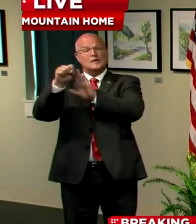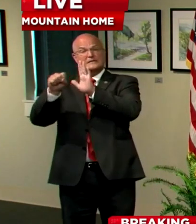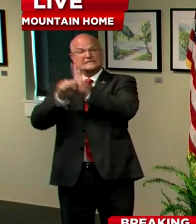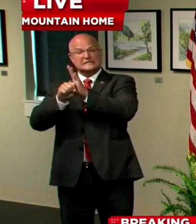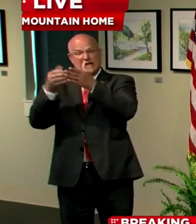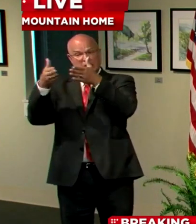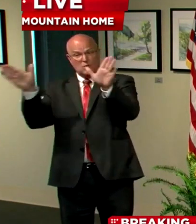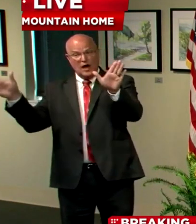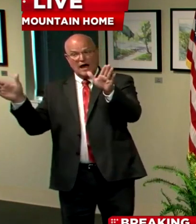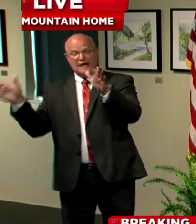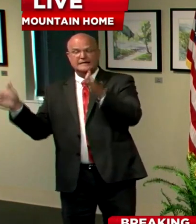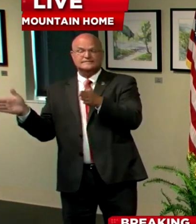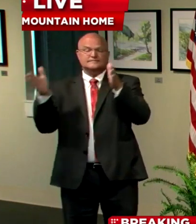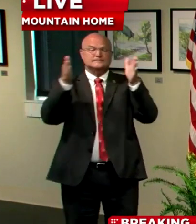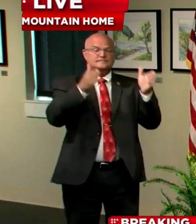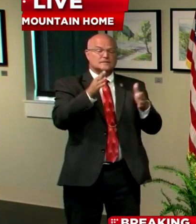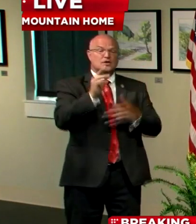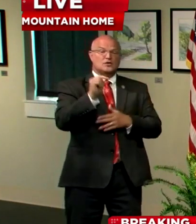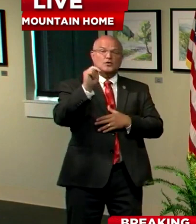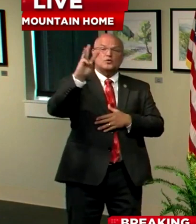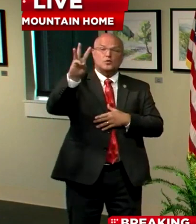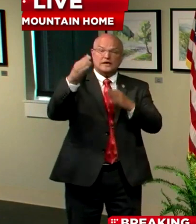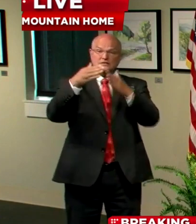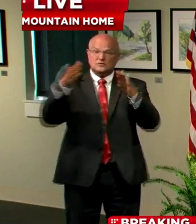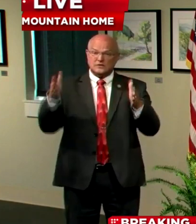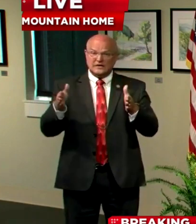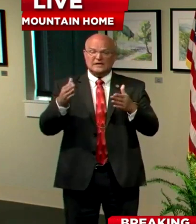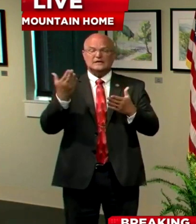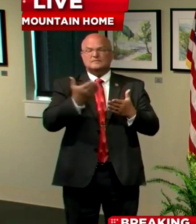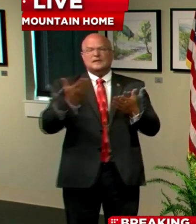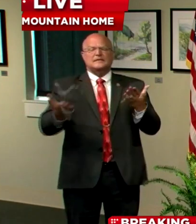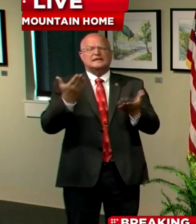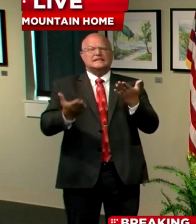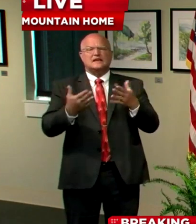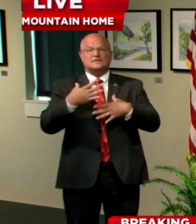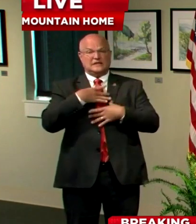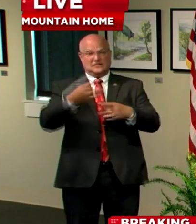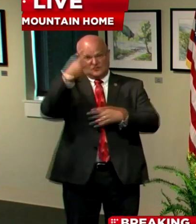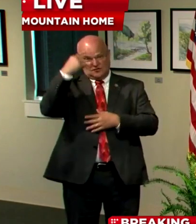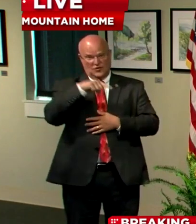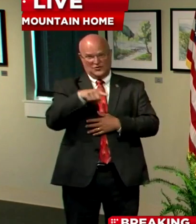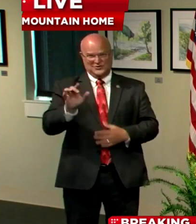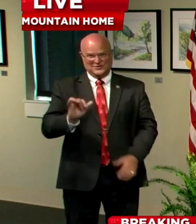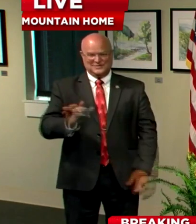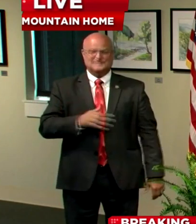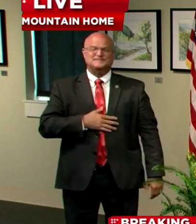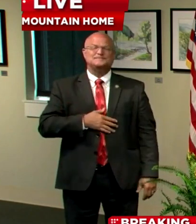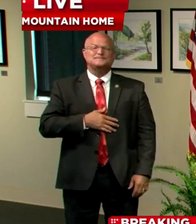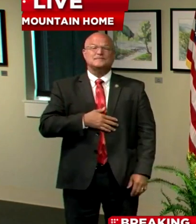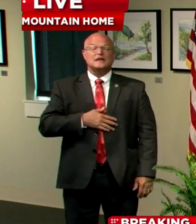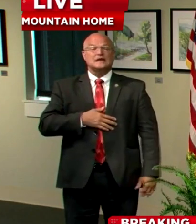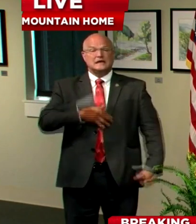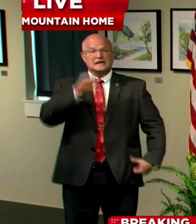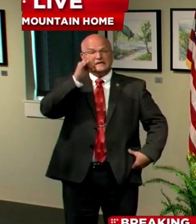THE ATTORNEYS COMMENTS AS WELL. LET ME GO THROUGH THE CASES. WE WILL DO IT FROM A STATEWIDE PERSPECTIVE AND LOOK AT THE